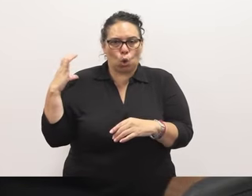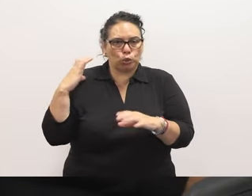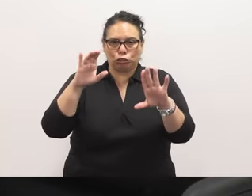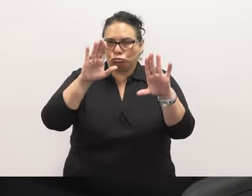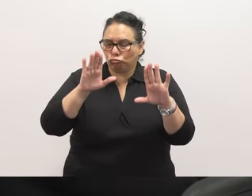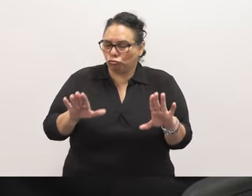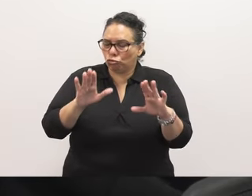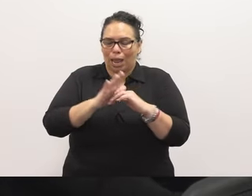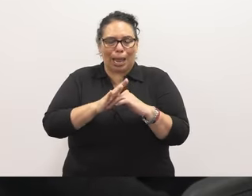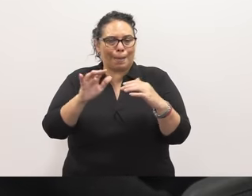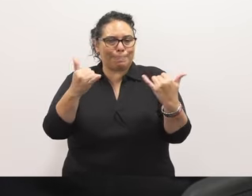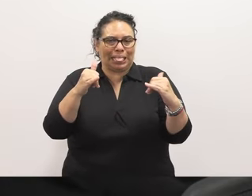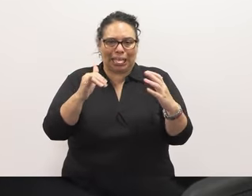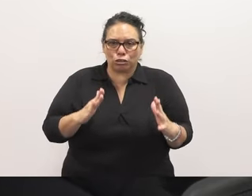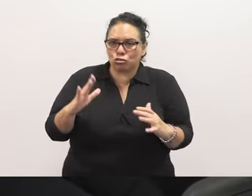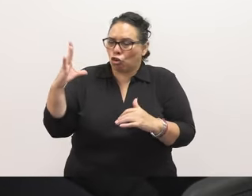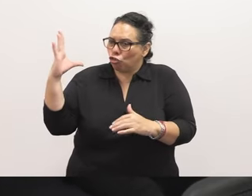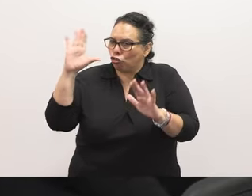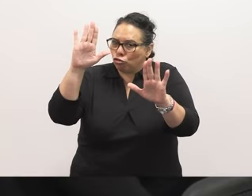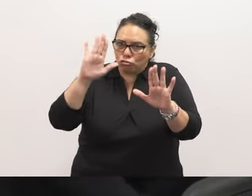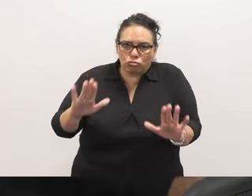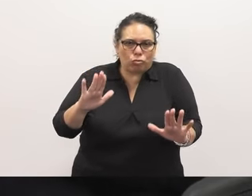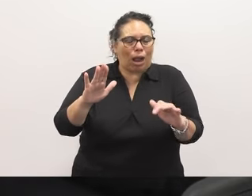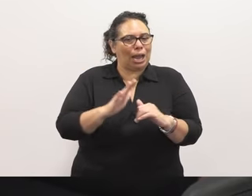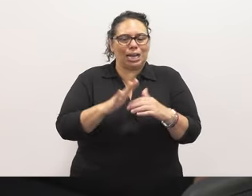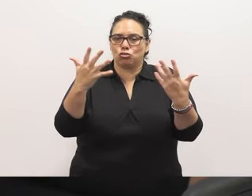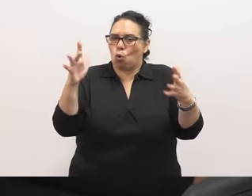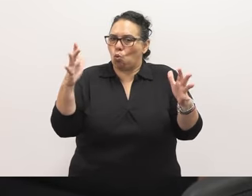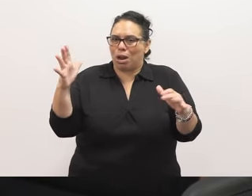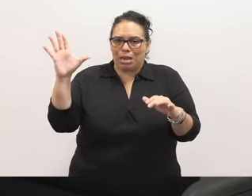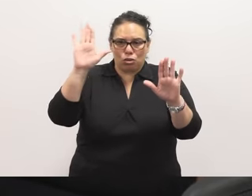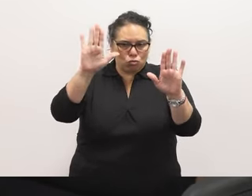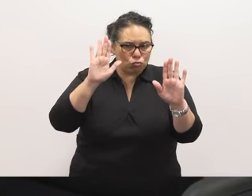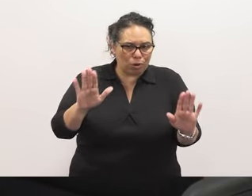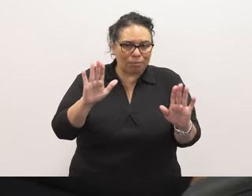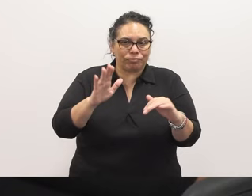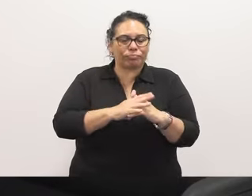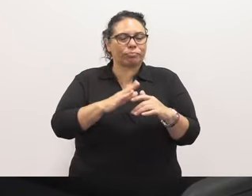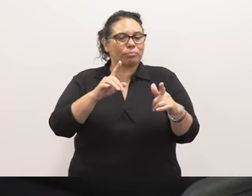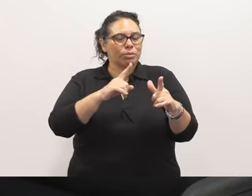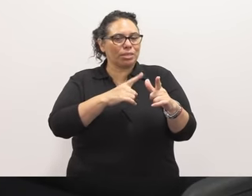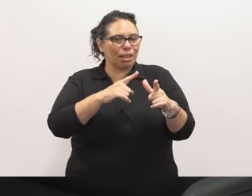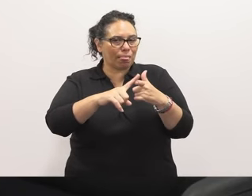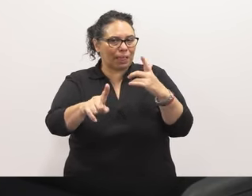The player is great, you know, it's great already. And then starting off with my classes,